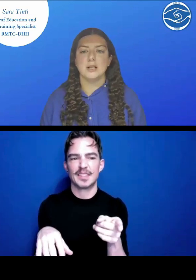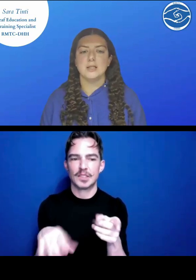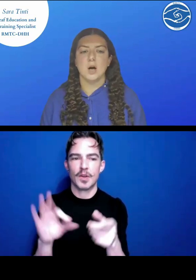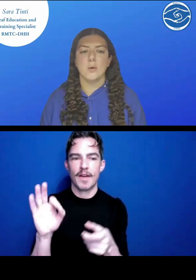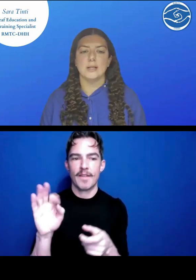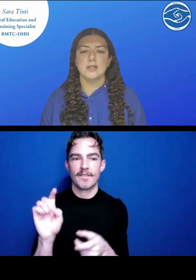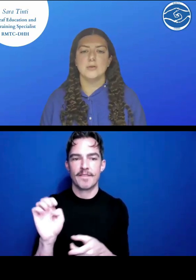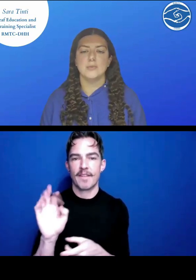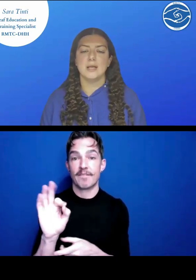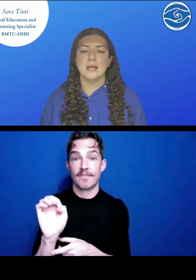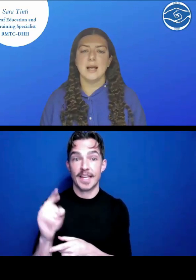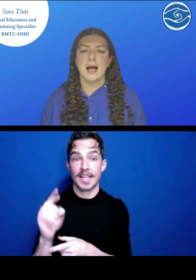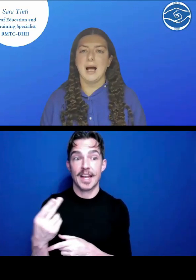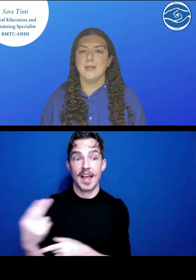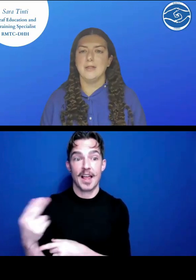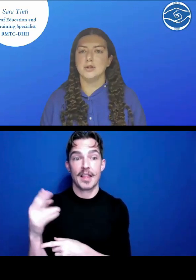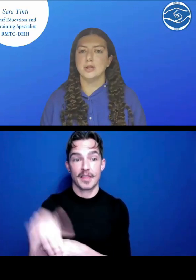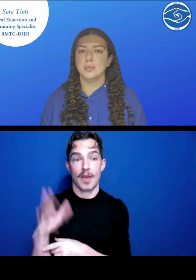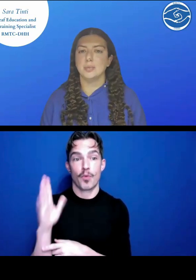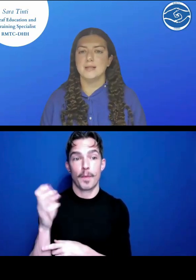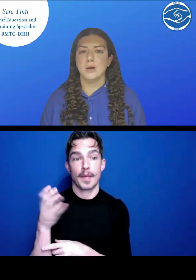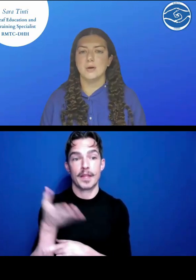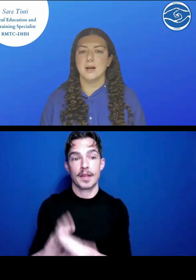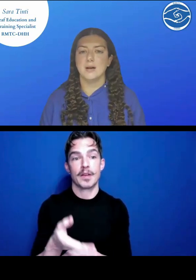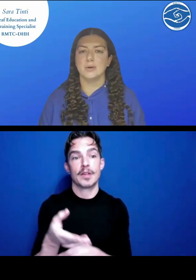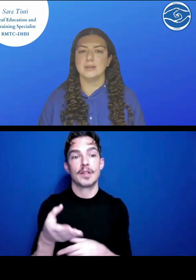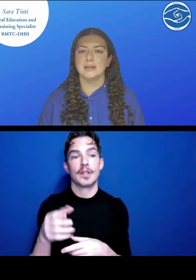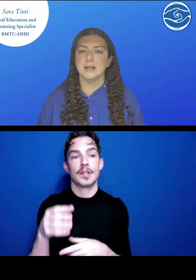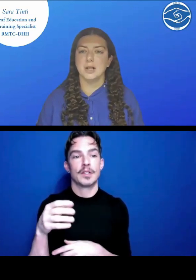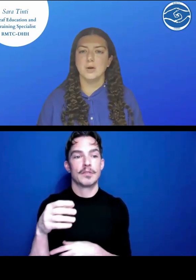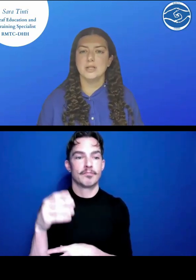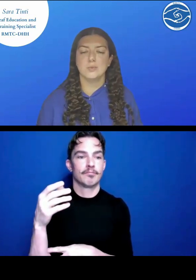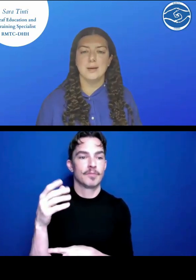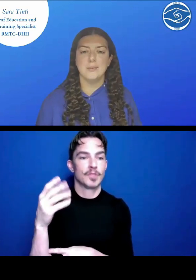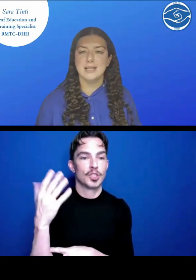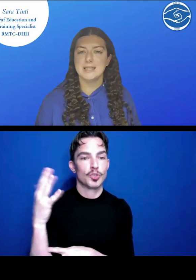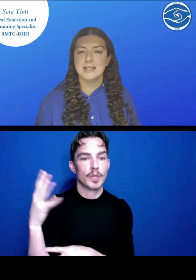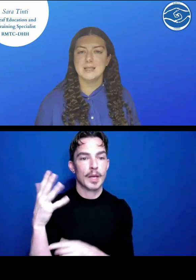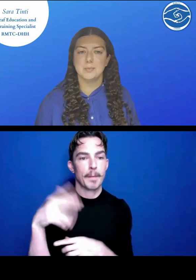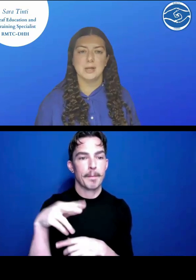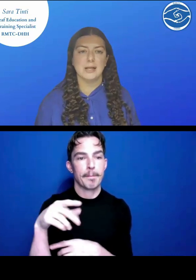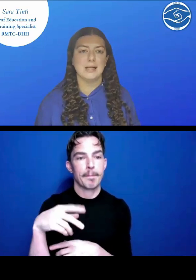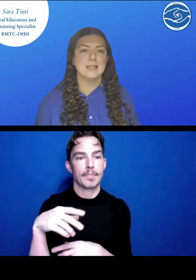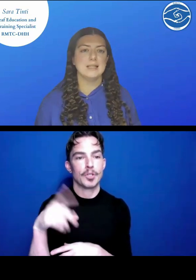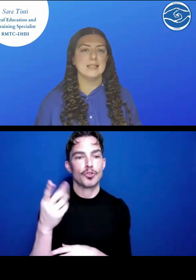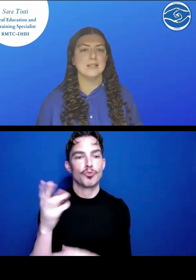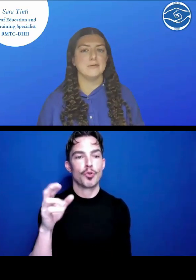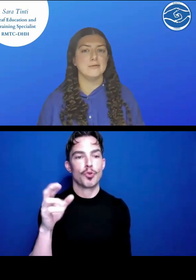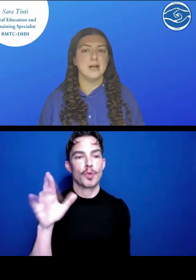year is going to be at the Drury Plaza Hotel in Orlando, which is right by Disney Springs. It is